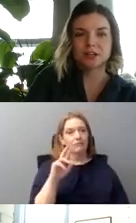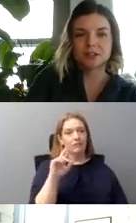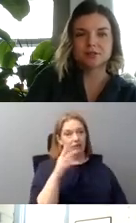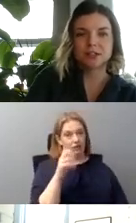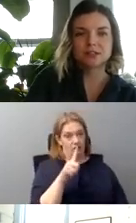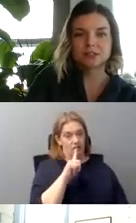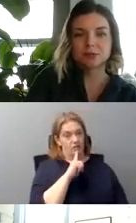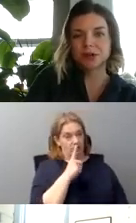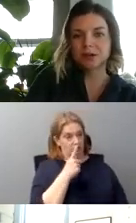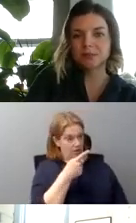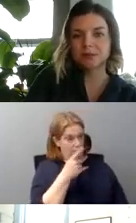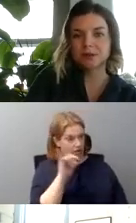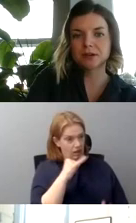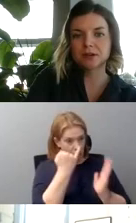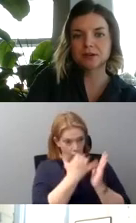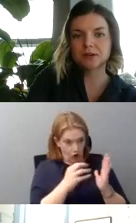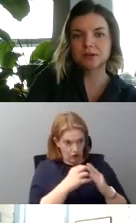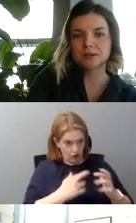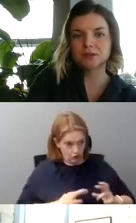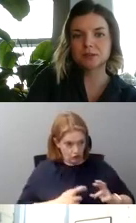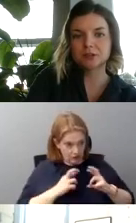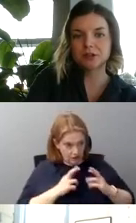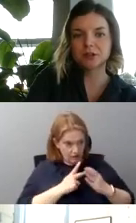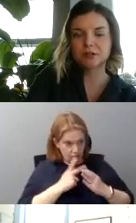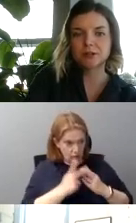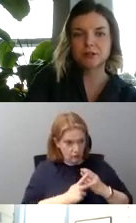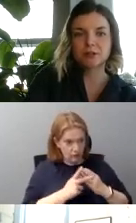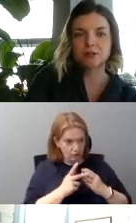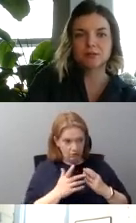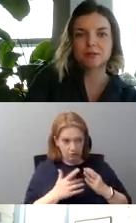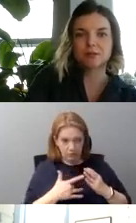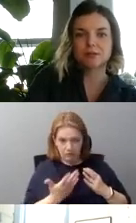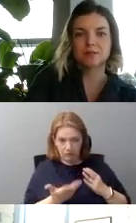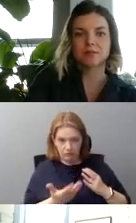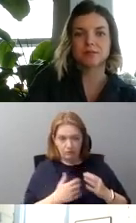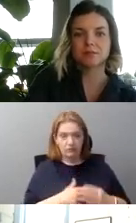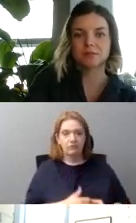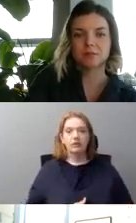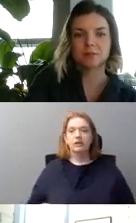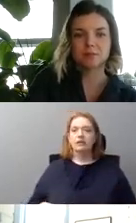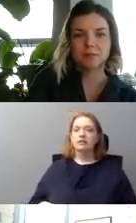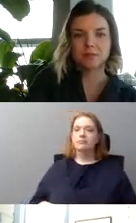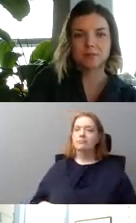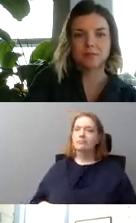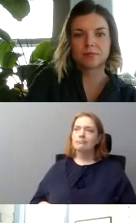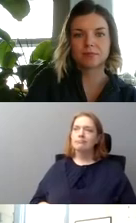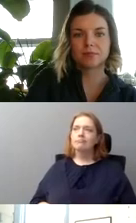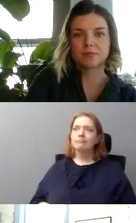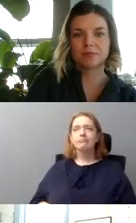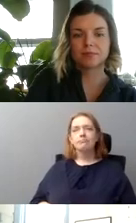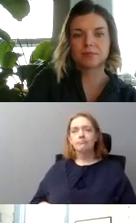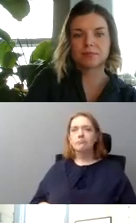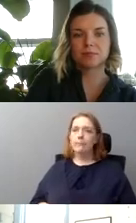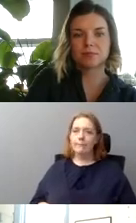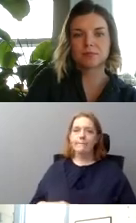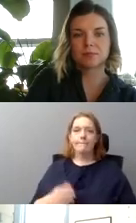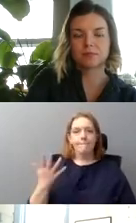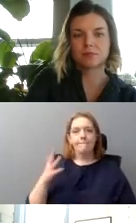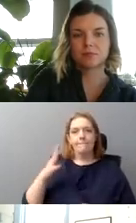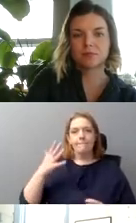artist-in-residence program to some degree? S: Um, I mean yeah, I would say like